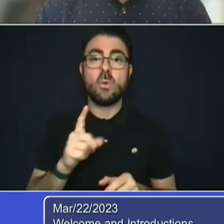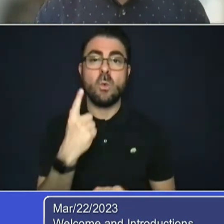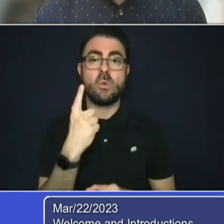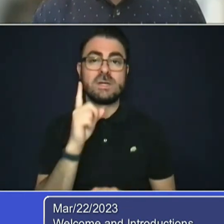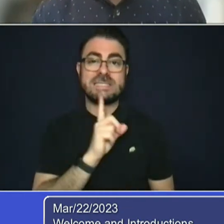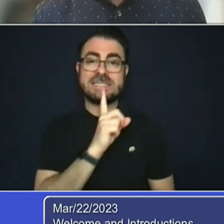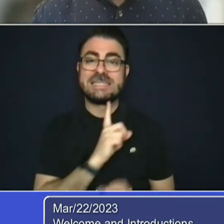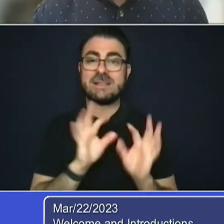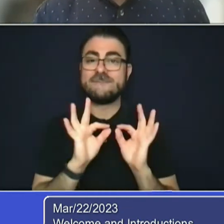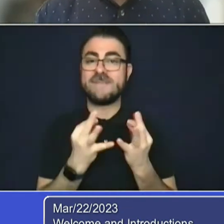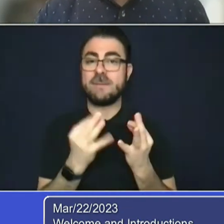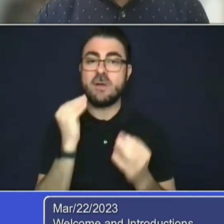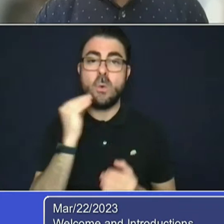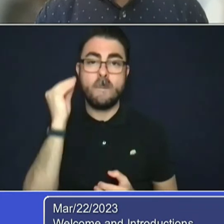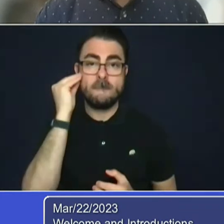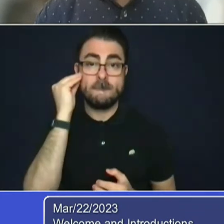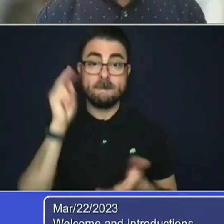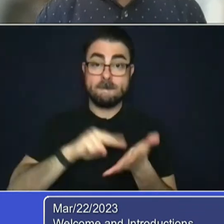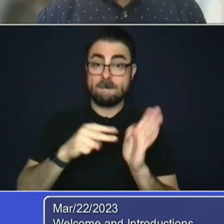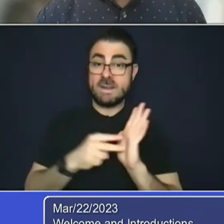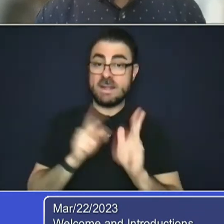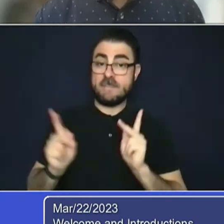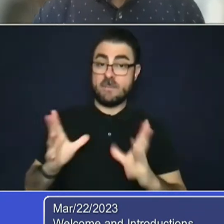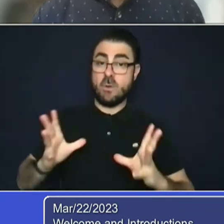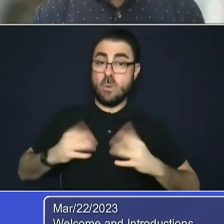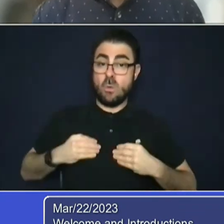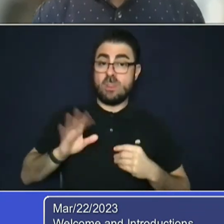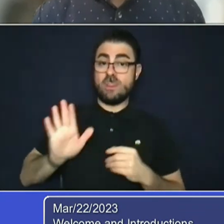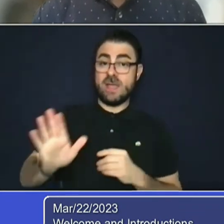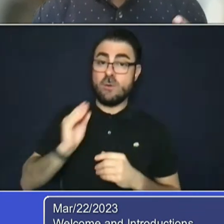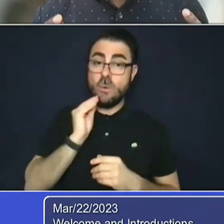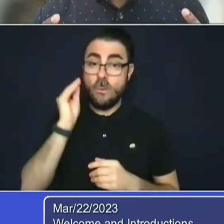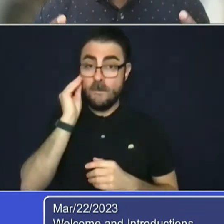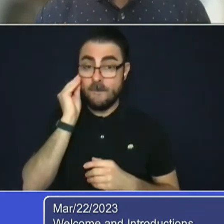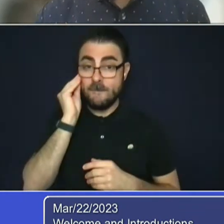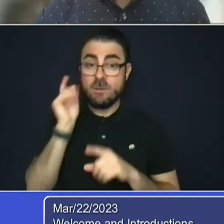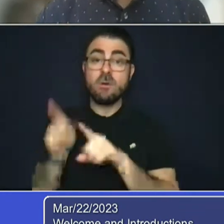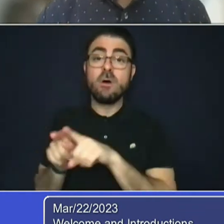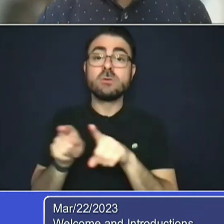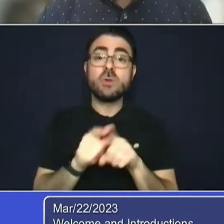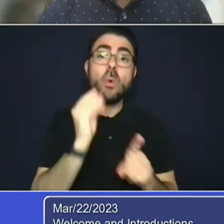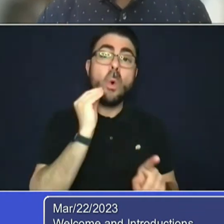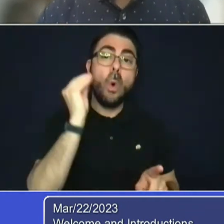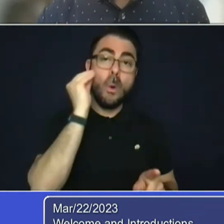OUR BIGGEST INVESTMENTS FOCUS ON SINGLE FAMILY HOMES, BOTH FOR